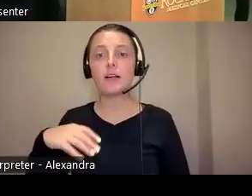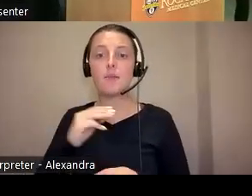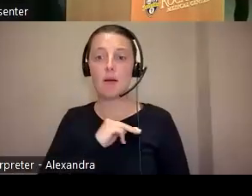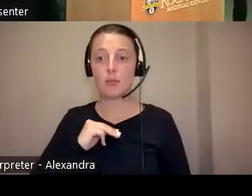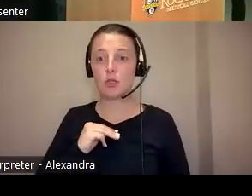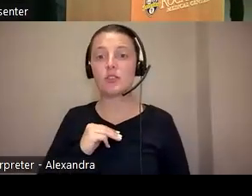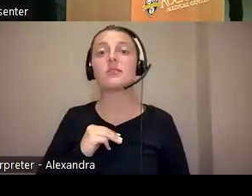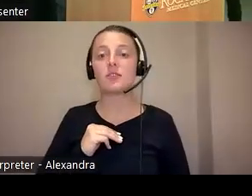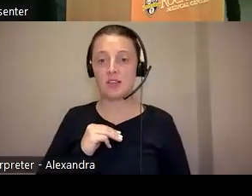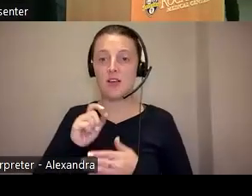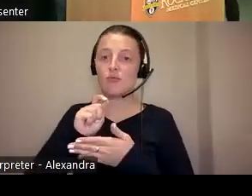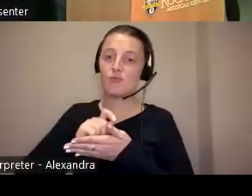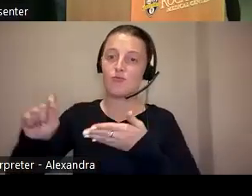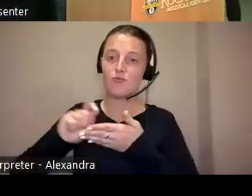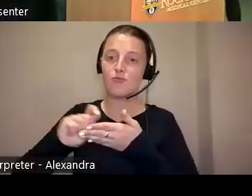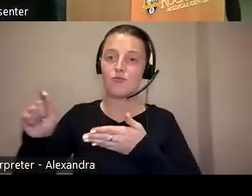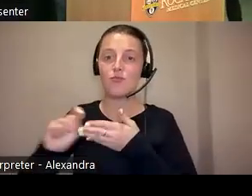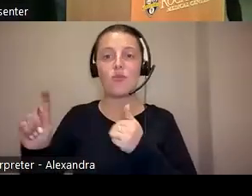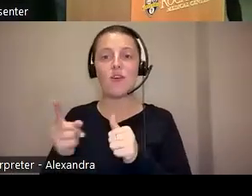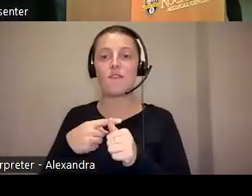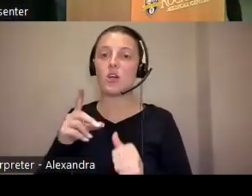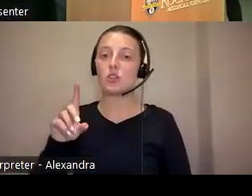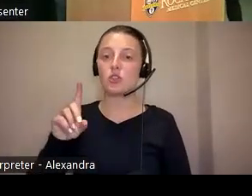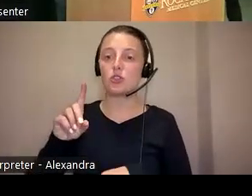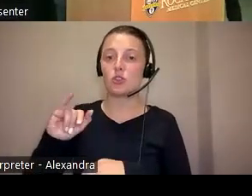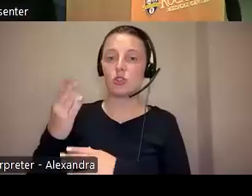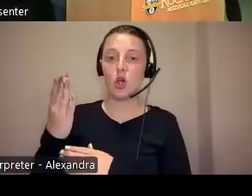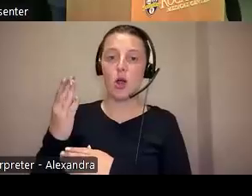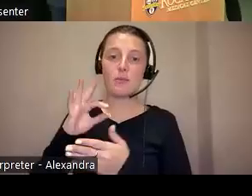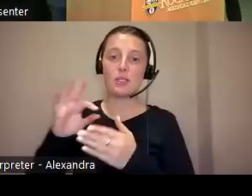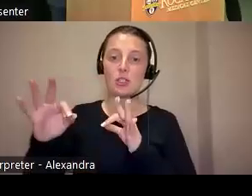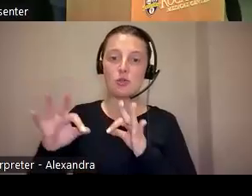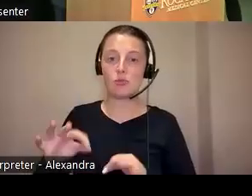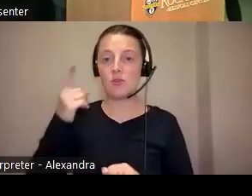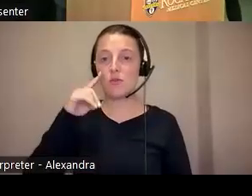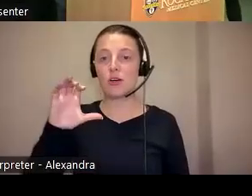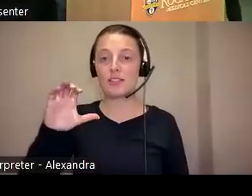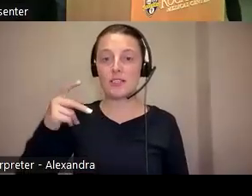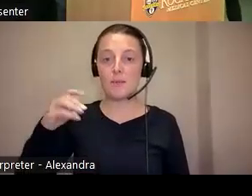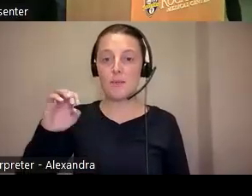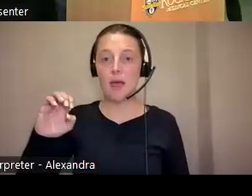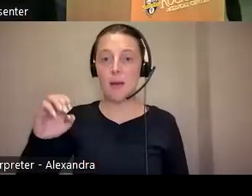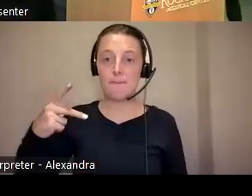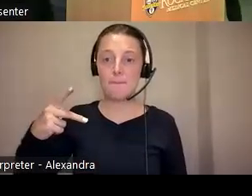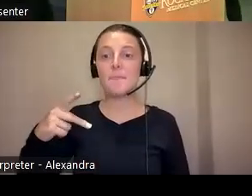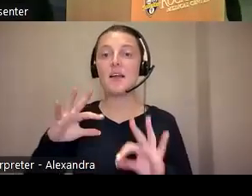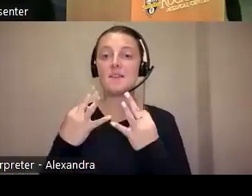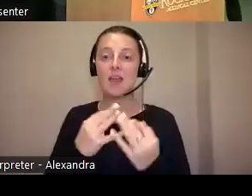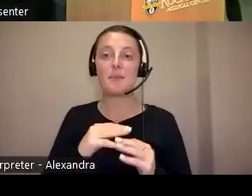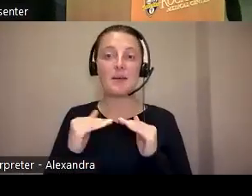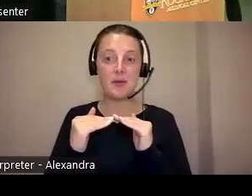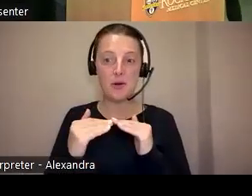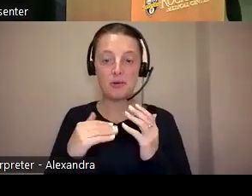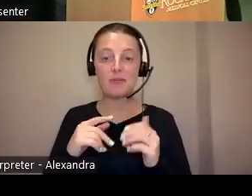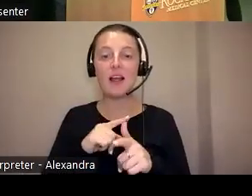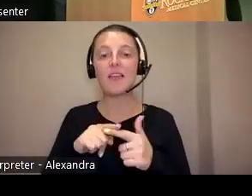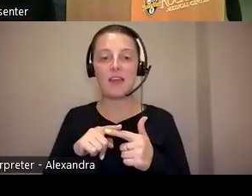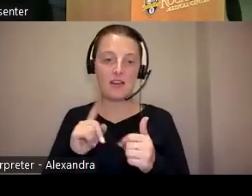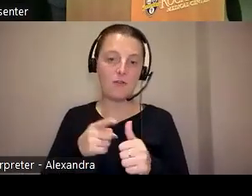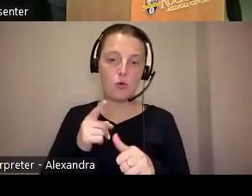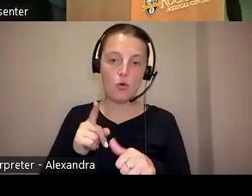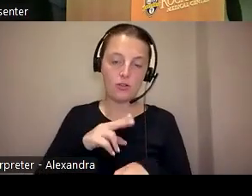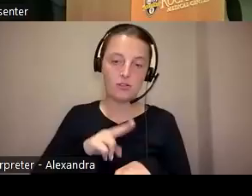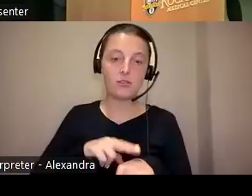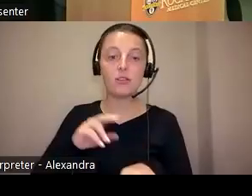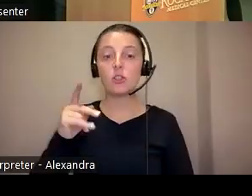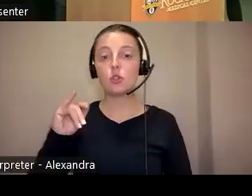for our CPEP uh family peer. And of course, uh, Julie is named our first discipline chief in 2025.